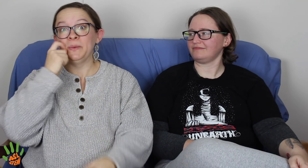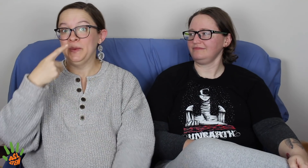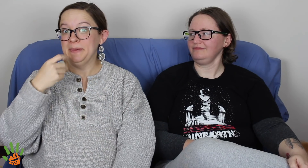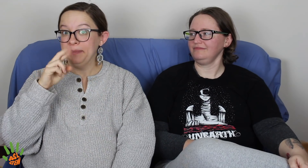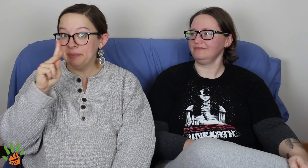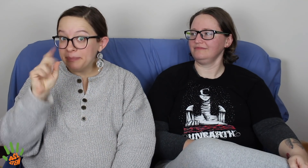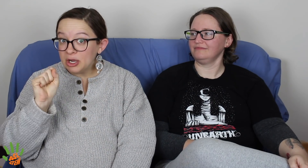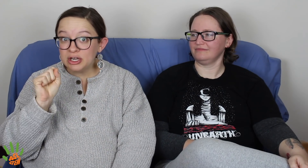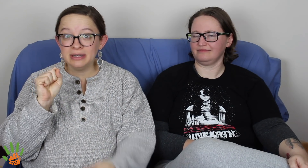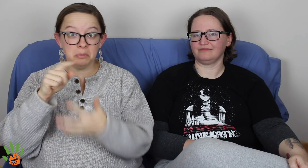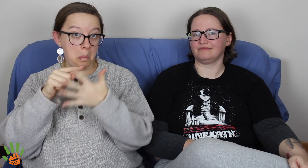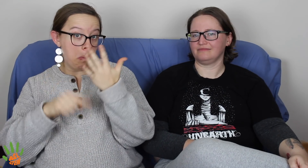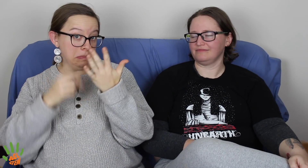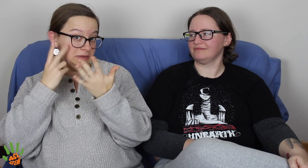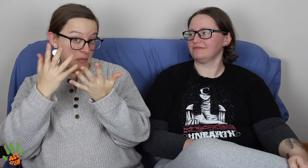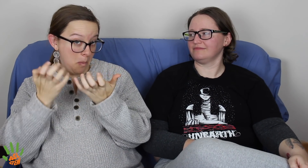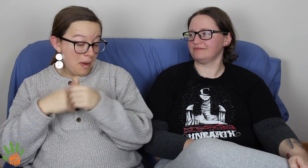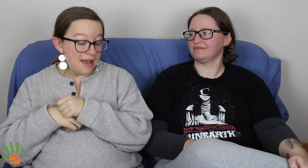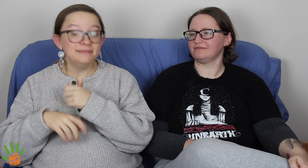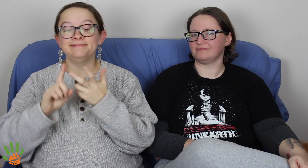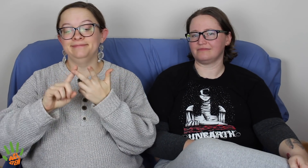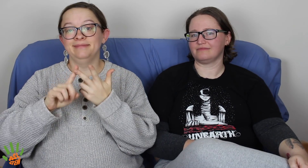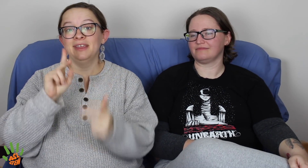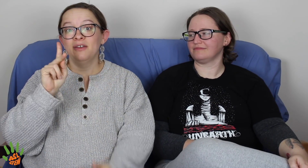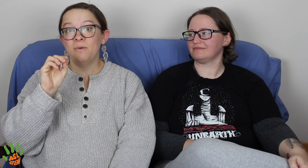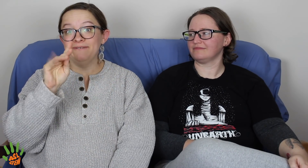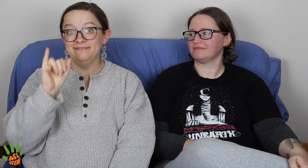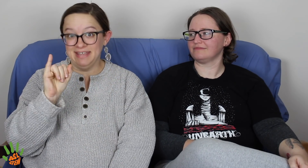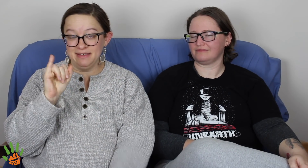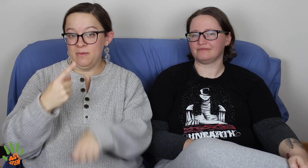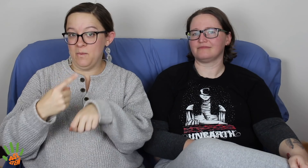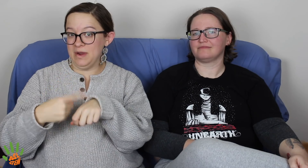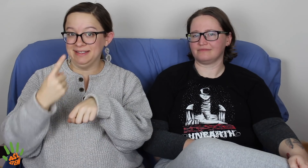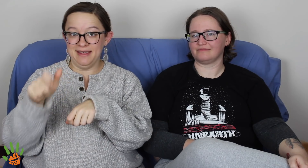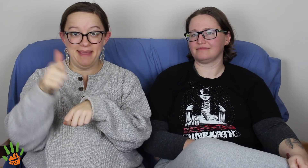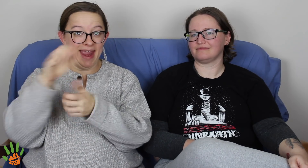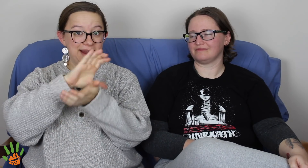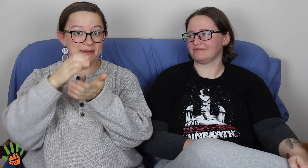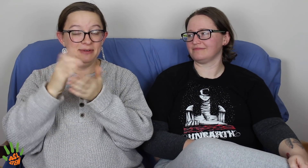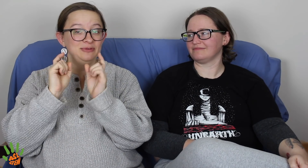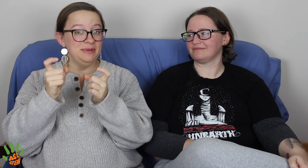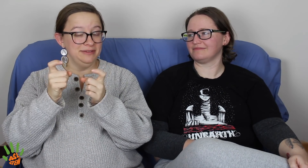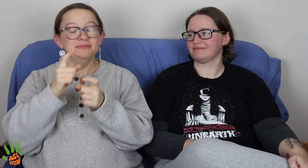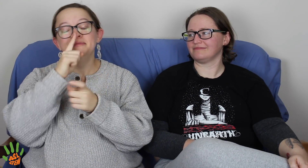and there's cool perks on there. See if you want to do that. We have Ko-fi for a one-time any amount donation.